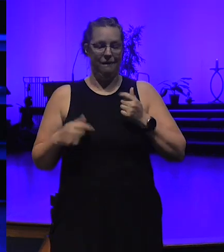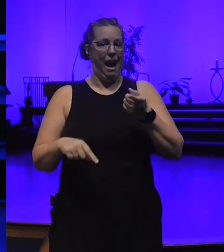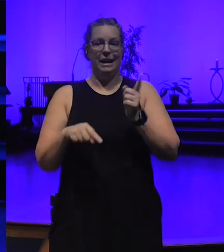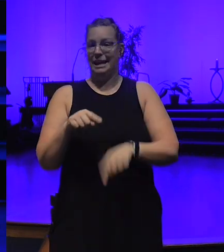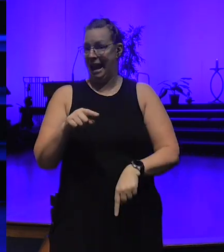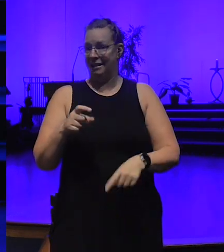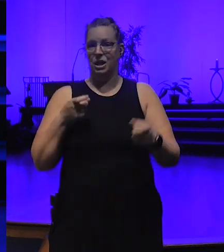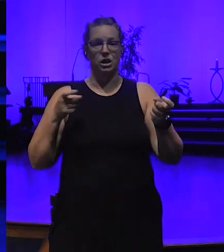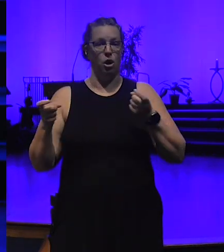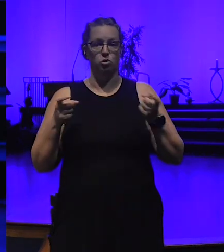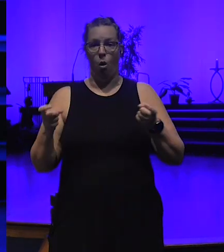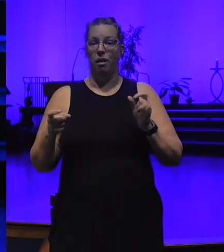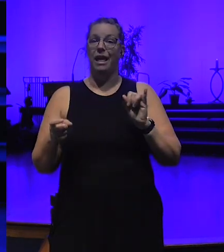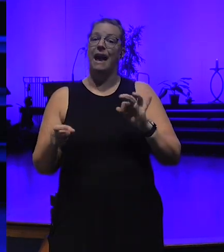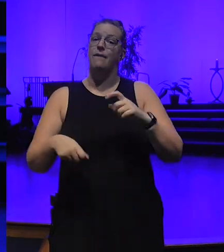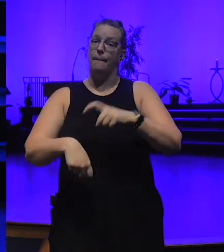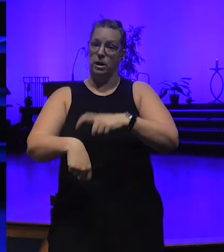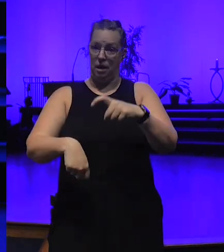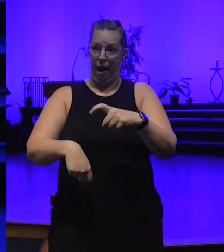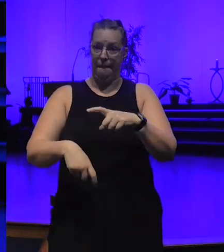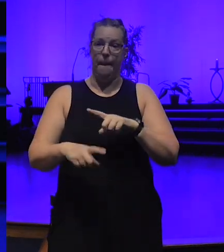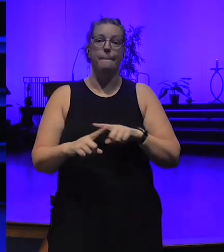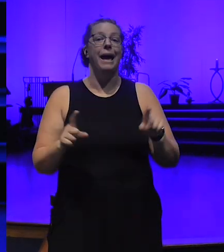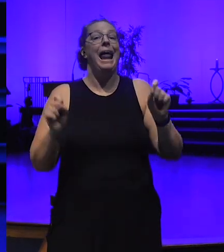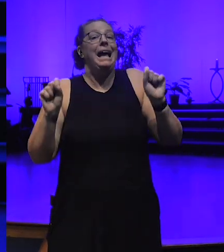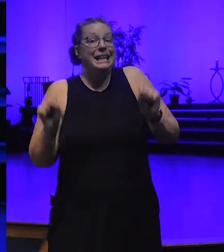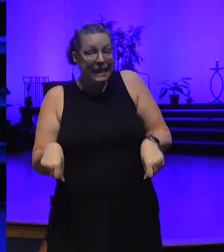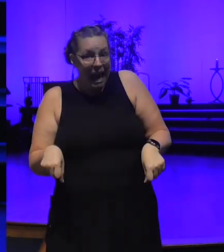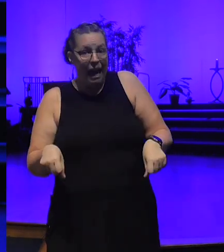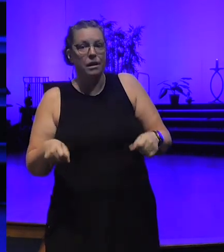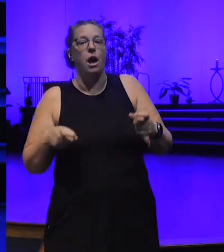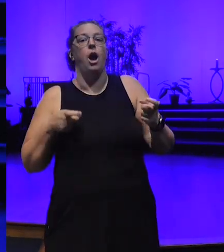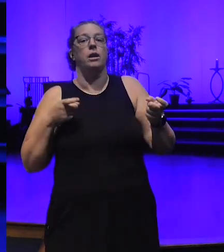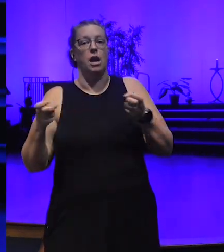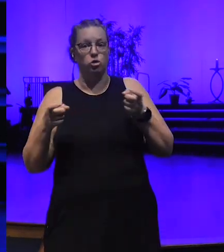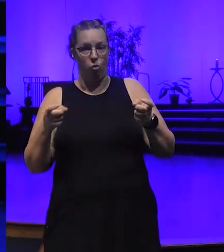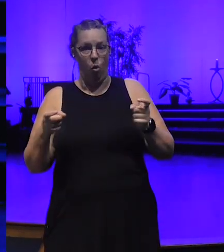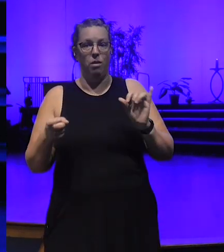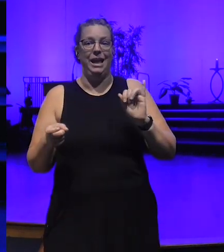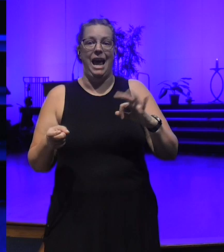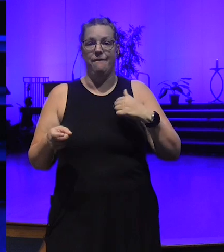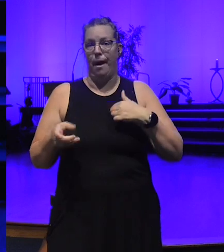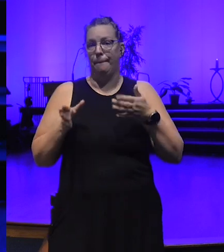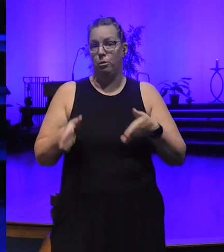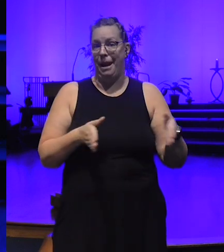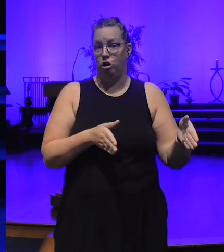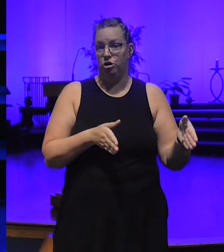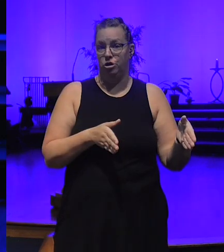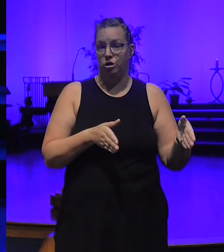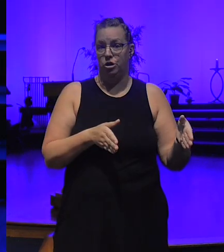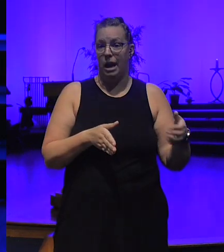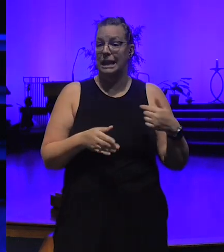on time but I can always control on whether or not I'm prepared did I prepare for the talk I'm giving